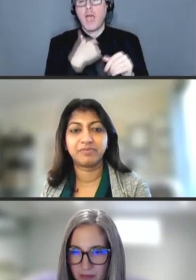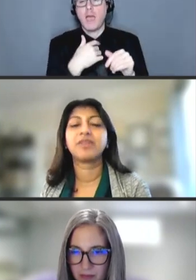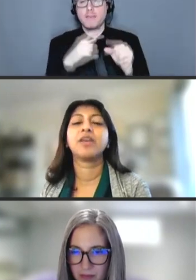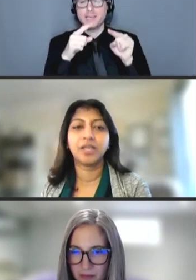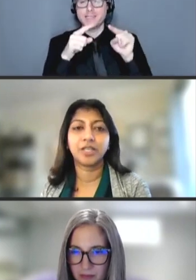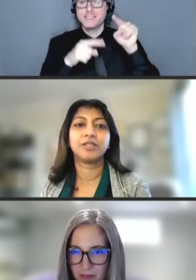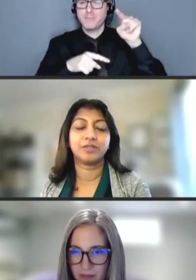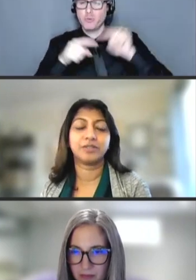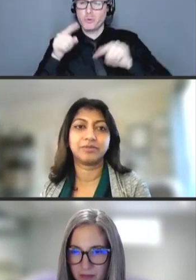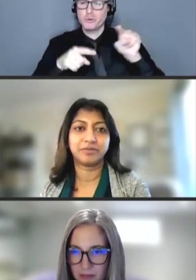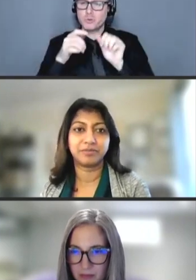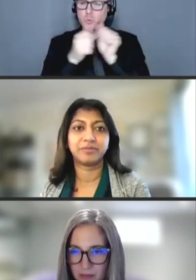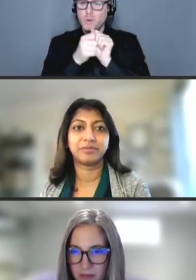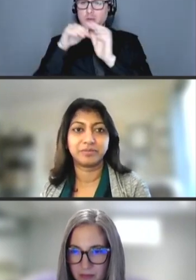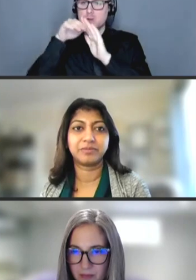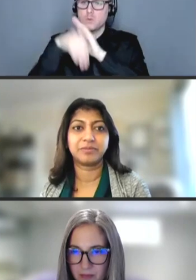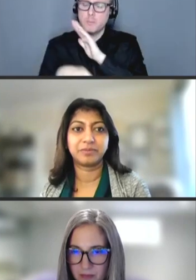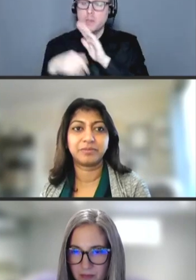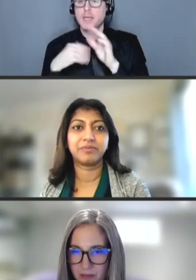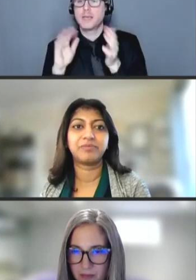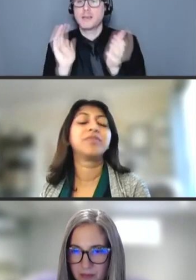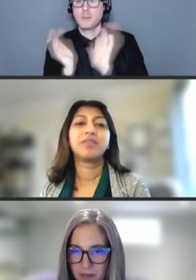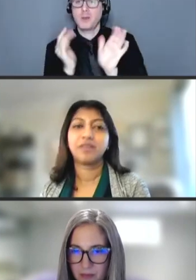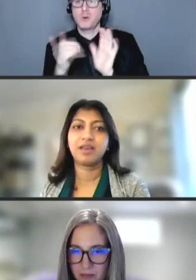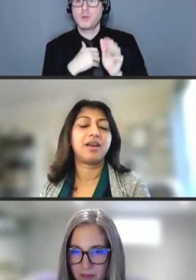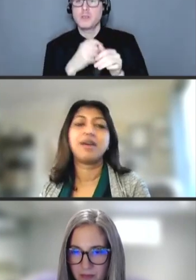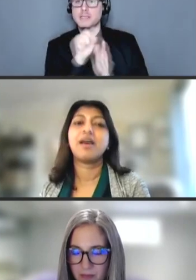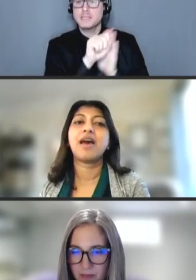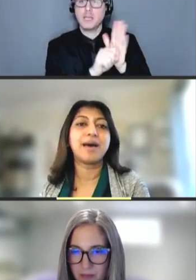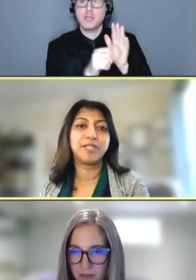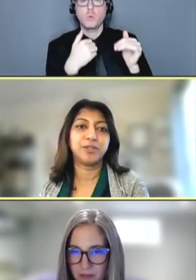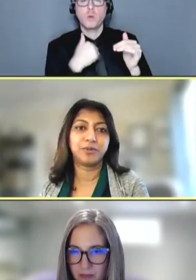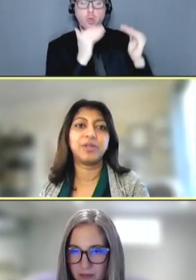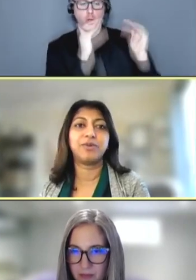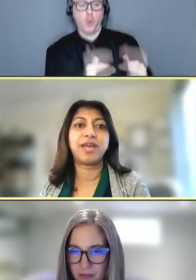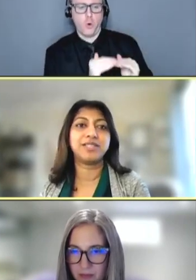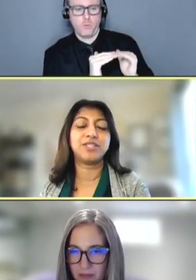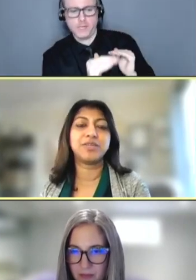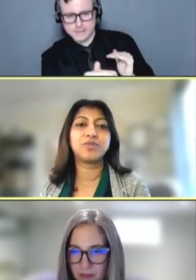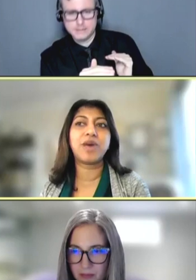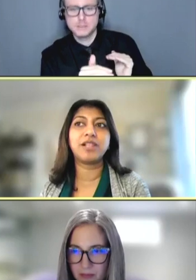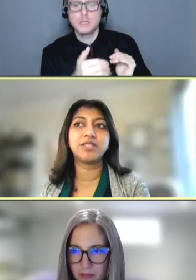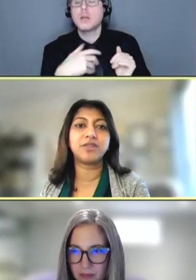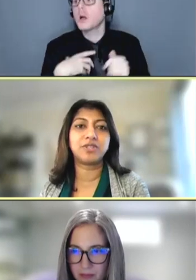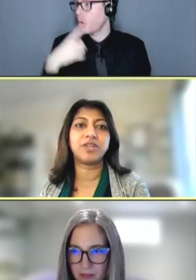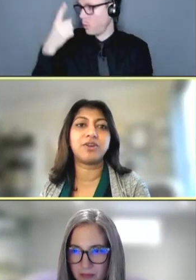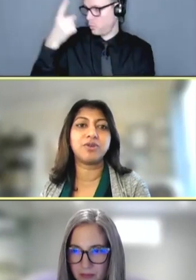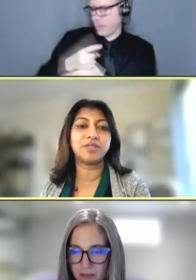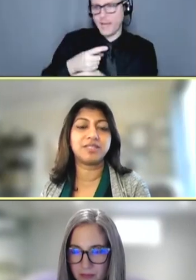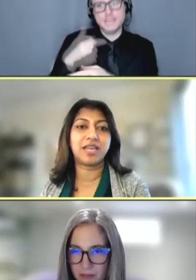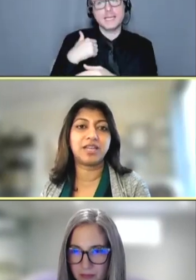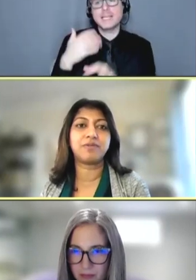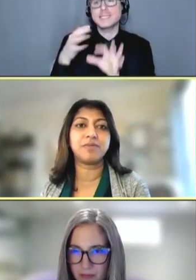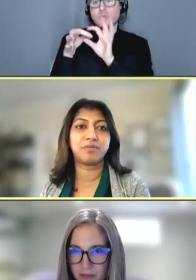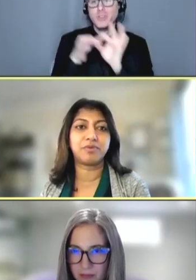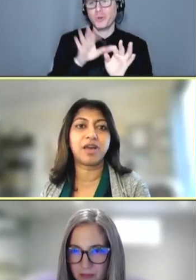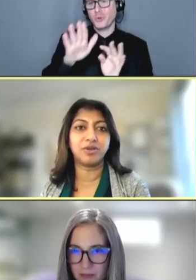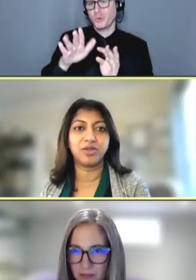in the drop compared to states that have a lower rate of baseline. Nadini Selvam: Absolutely. Right. So, it's relative to their own state from the prior year?